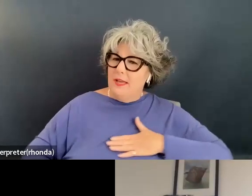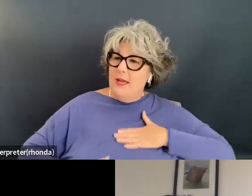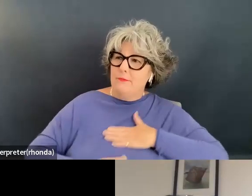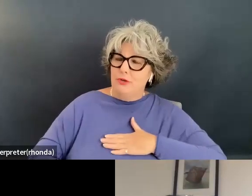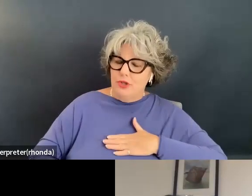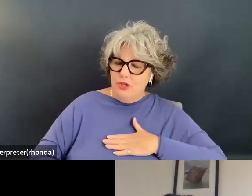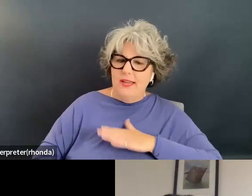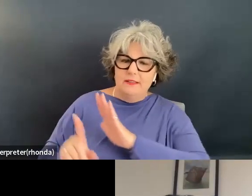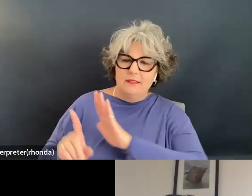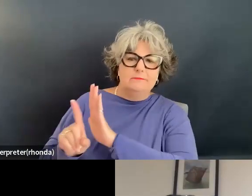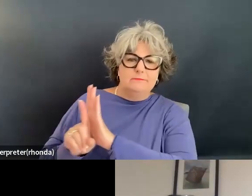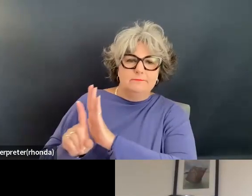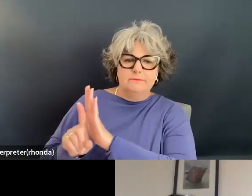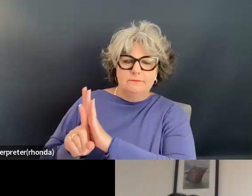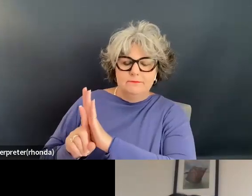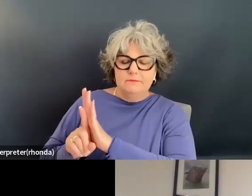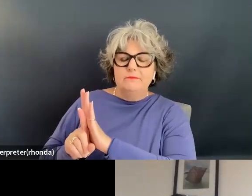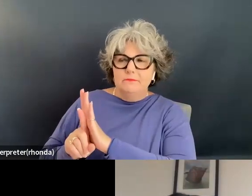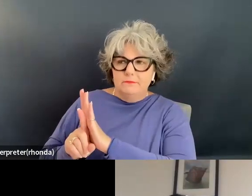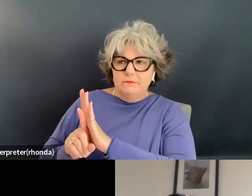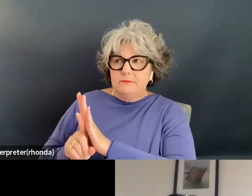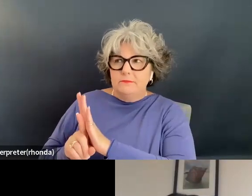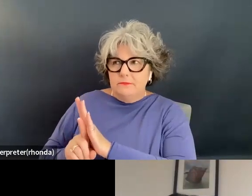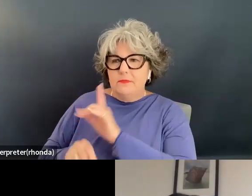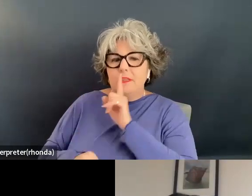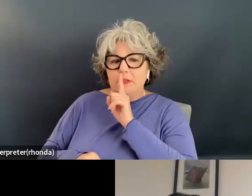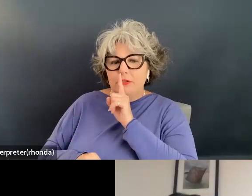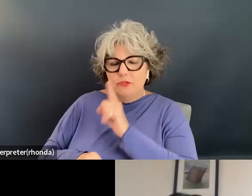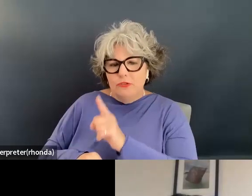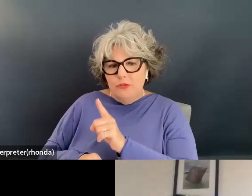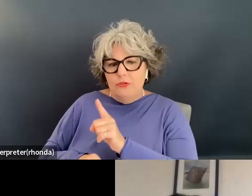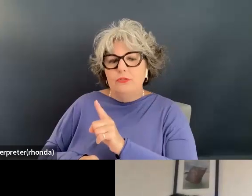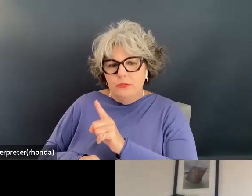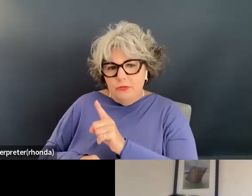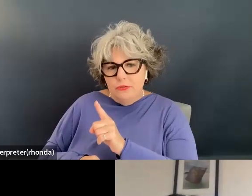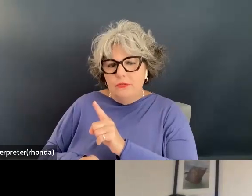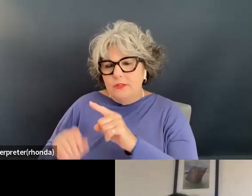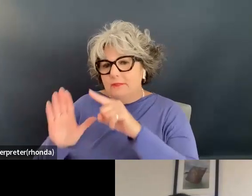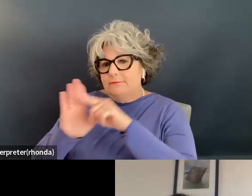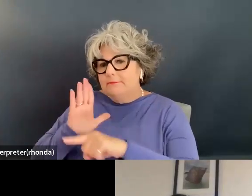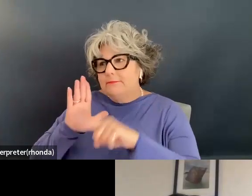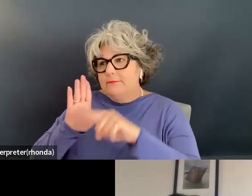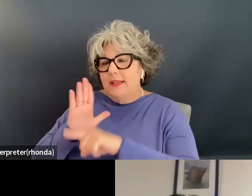that how much you stood against all those stigmas and through strife,